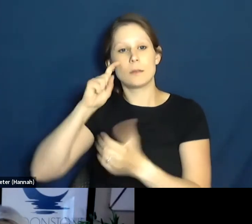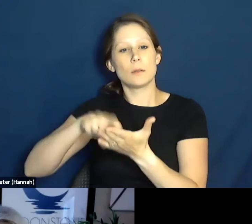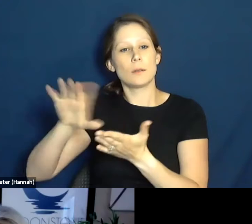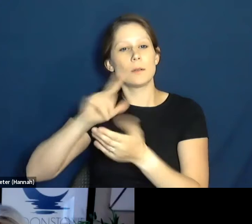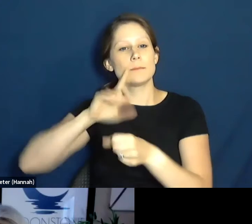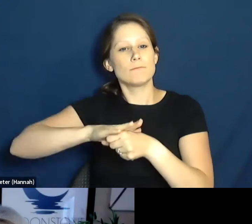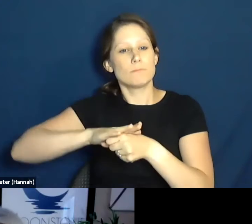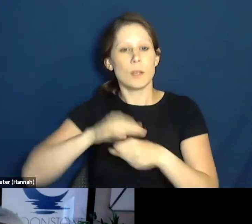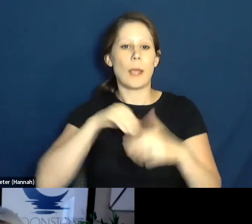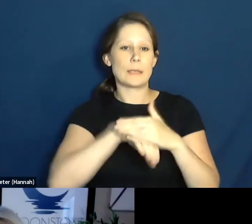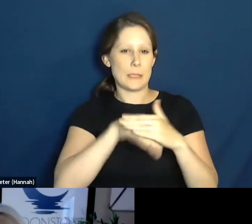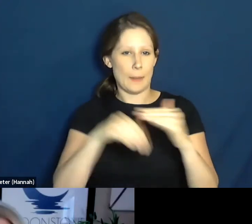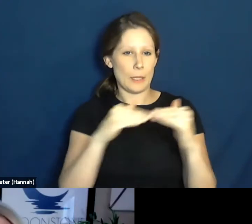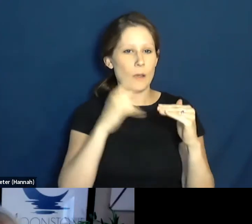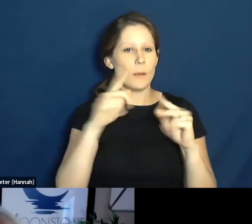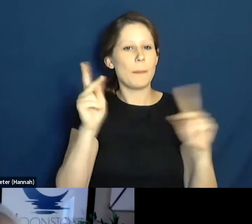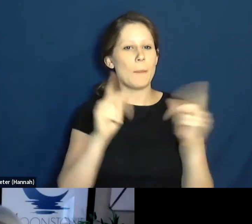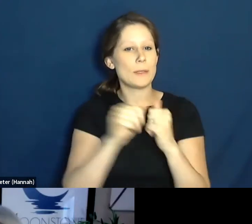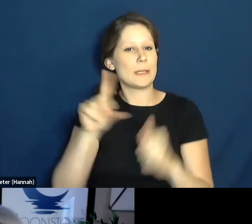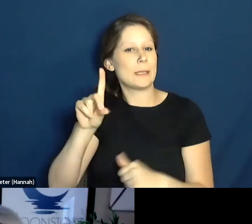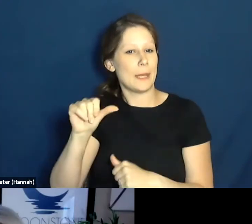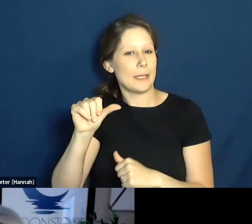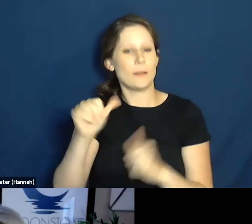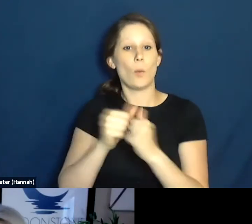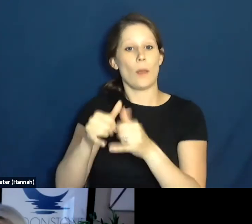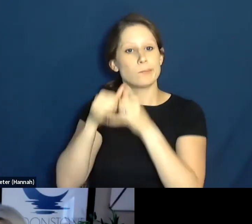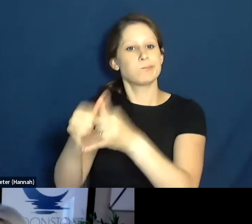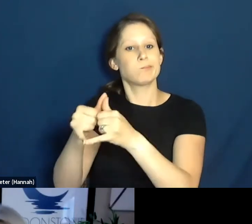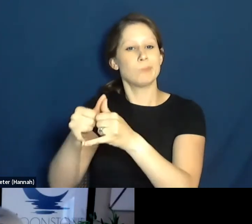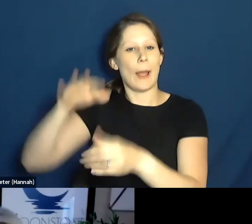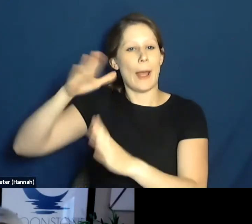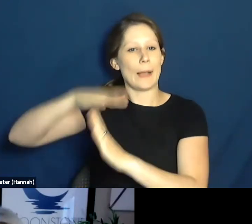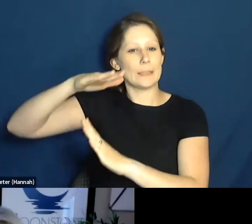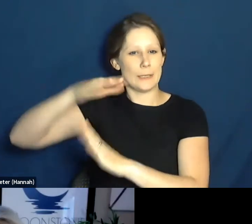artists with disabilities with their award of excellence. He was a participant in the